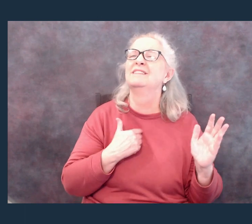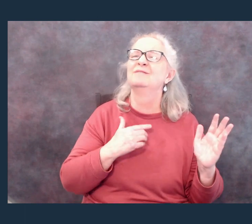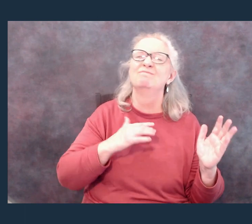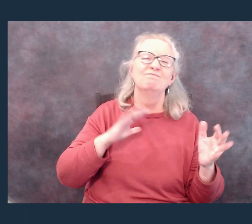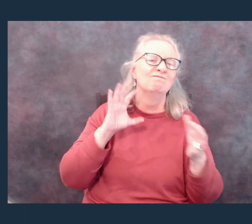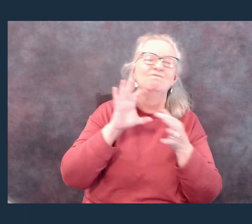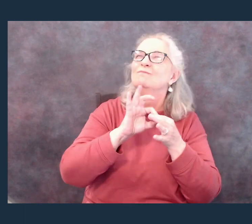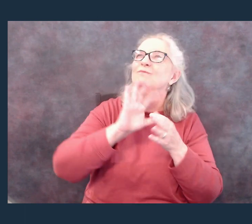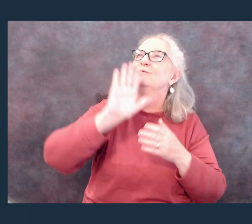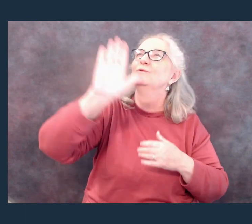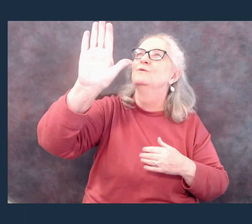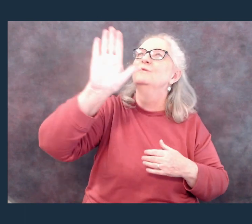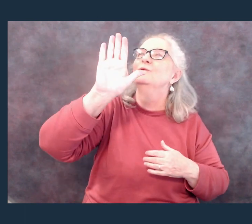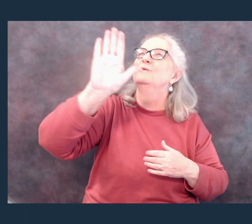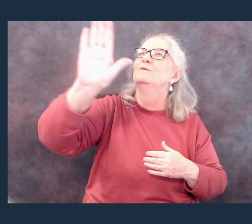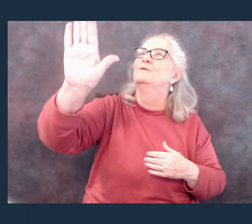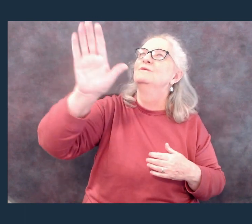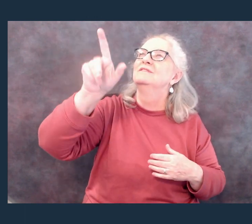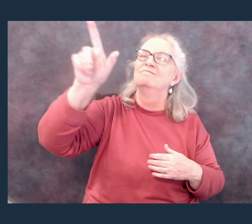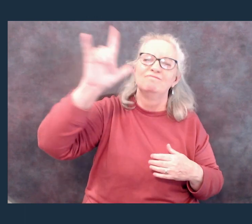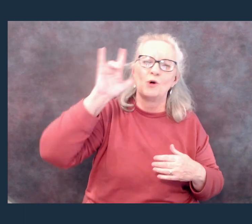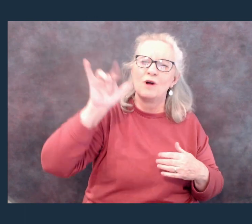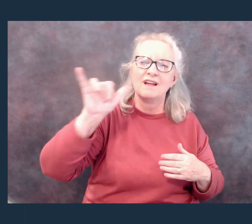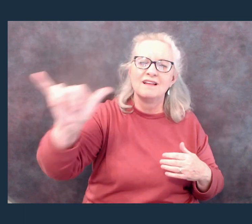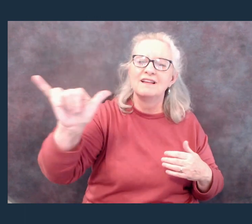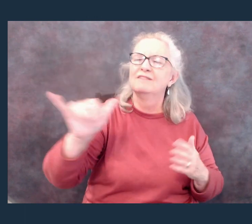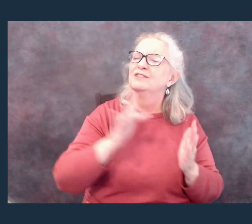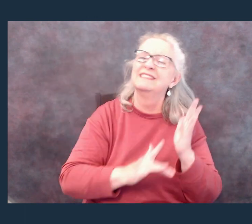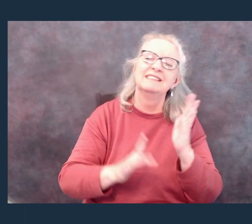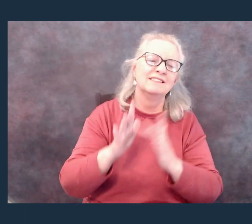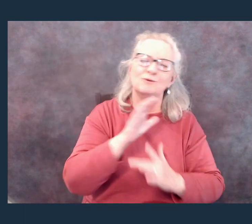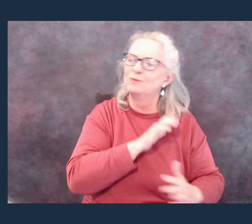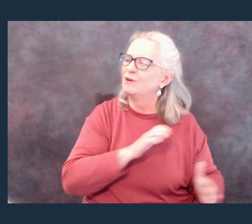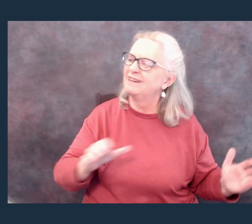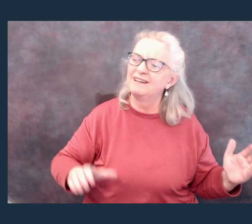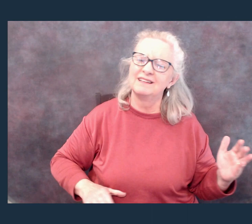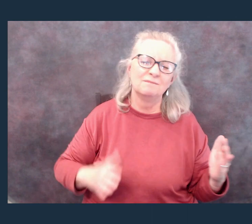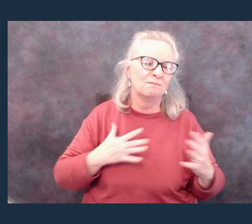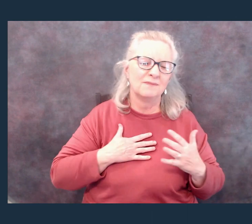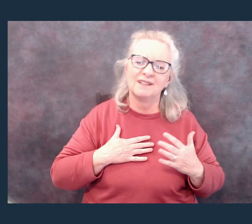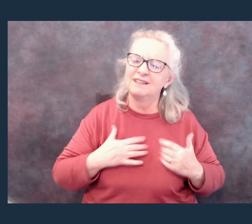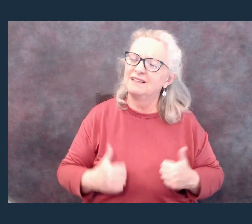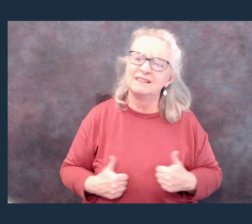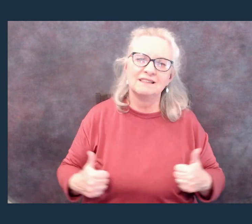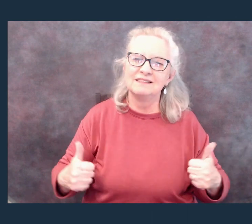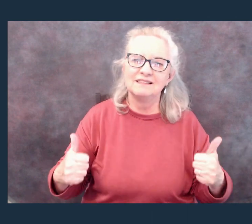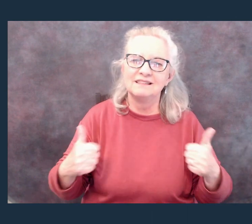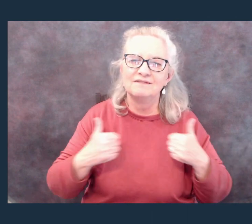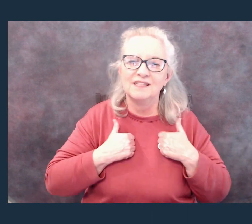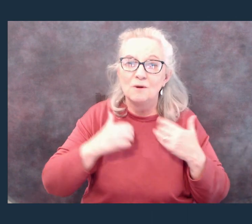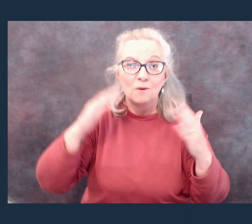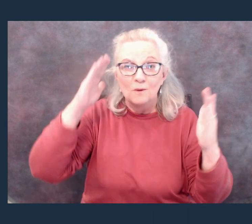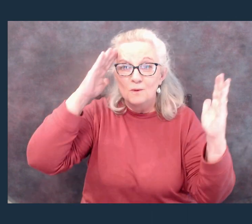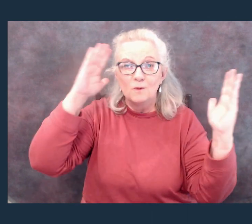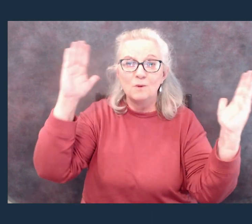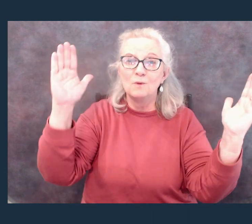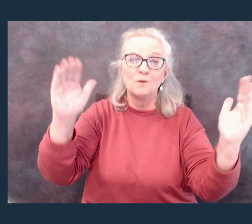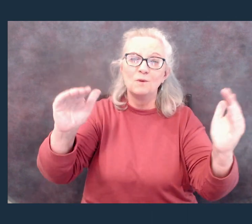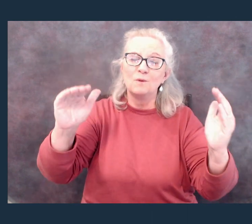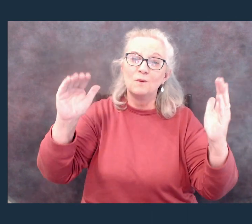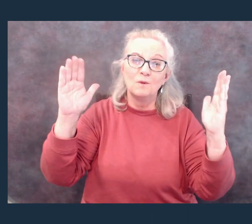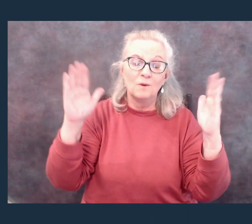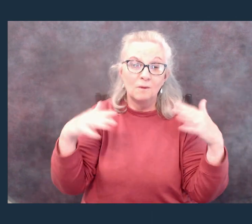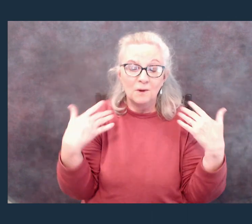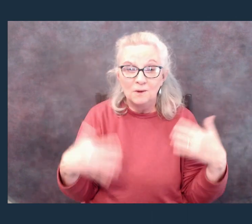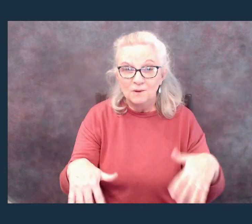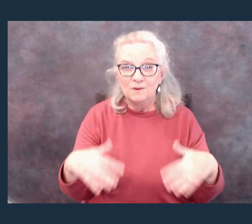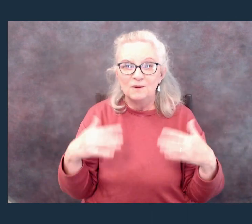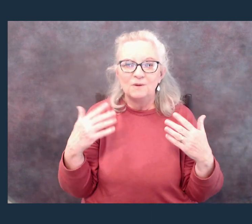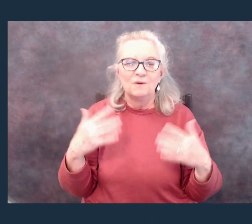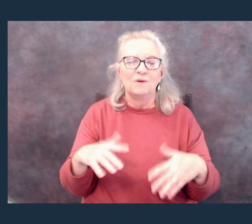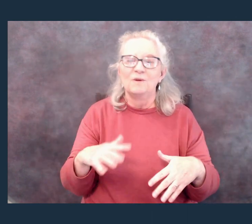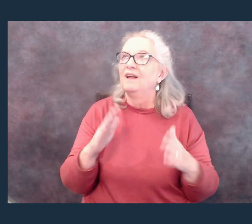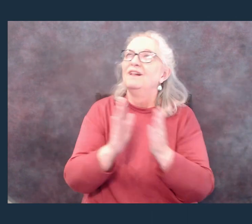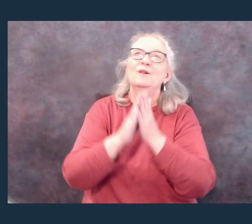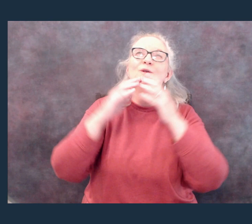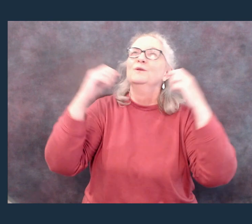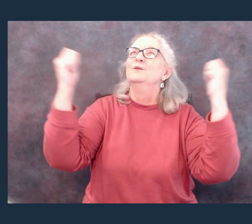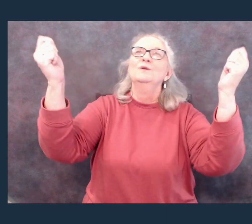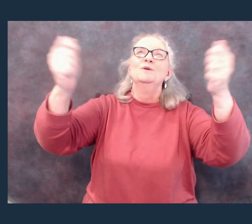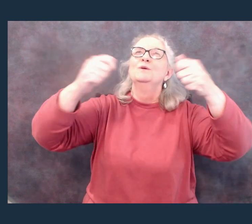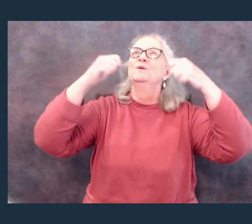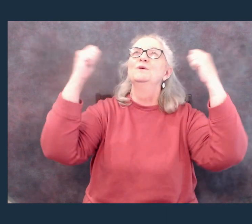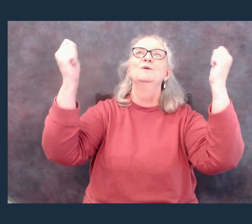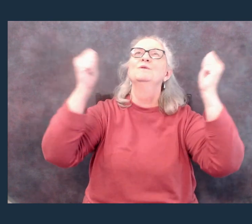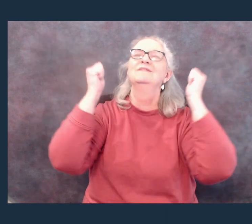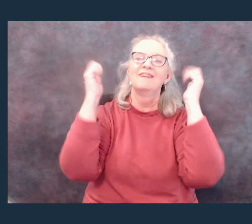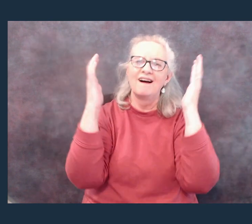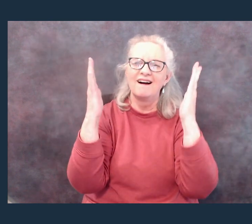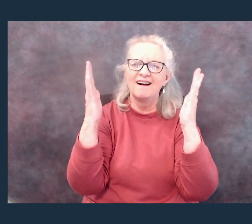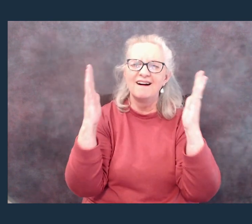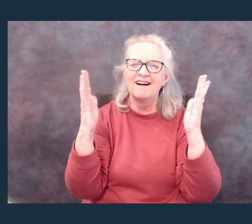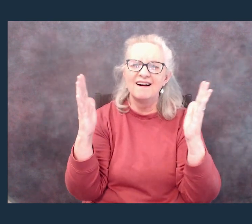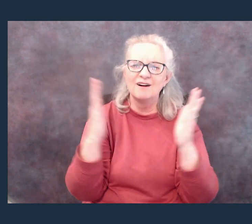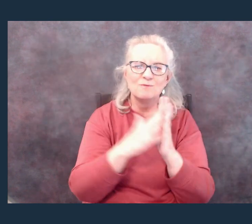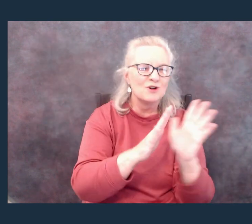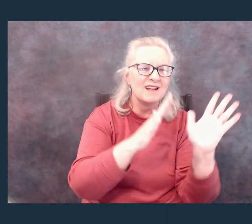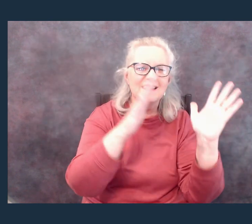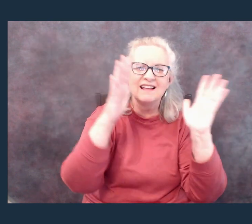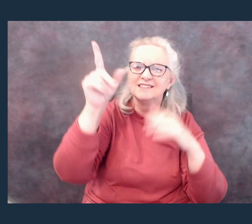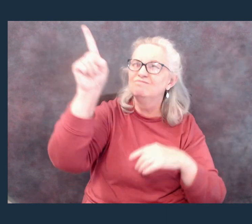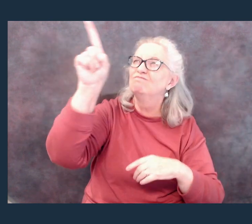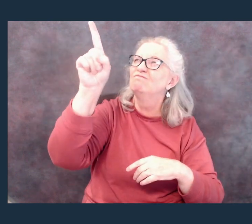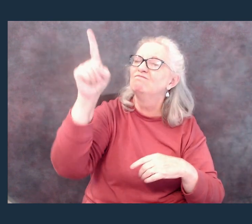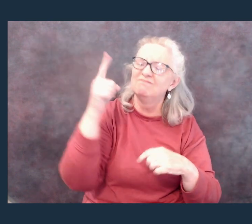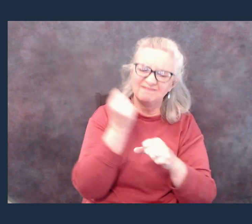Jesus Christ, my living hope Hallelujah, praise the one who set me free